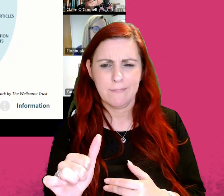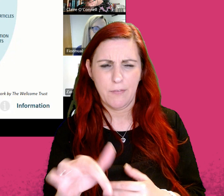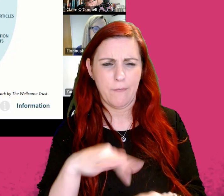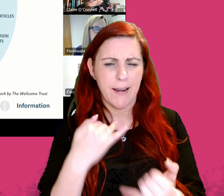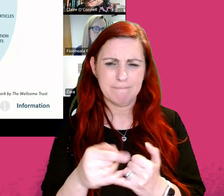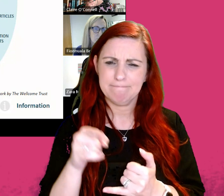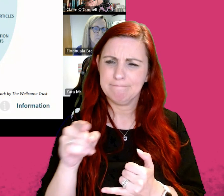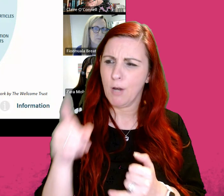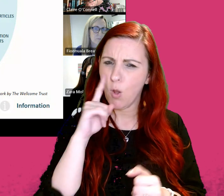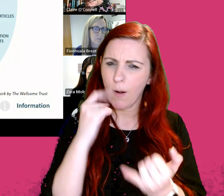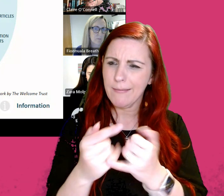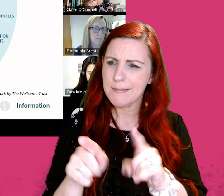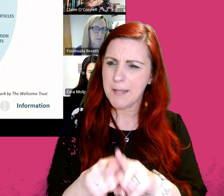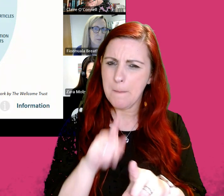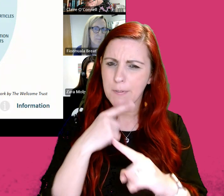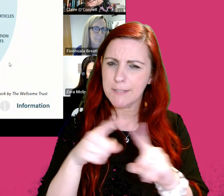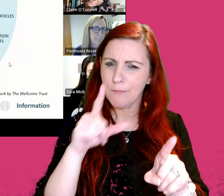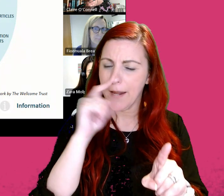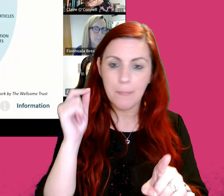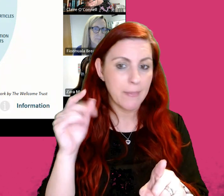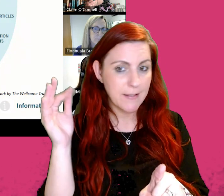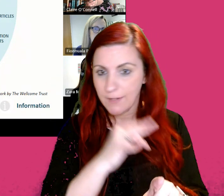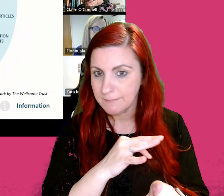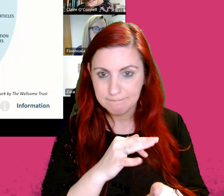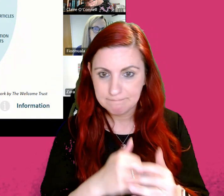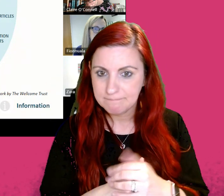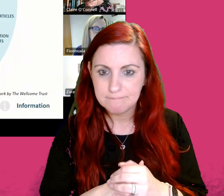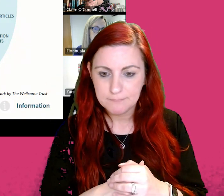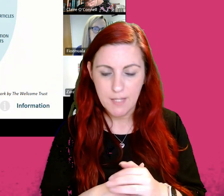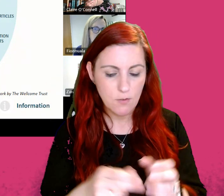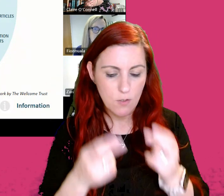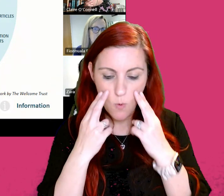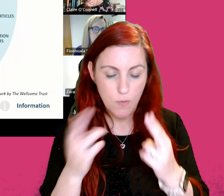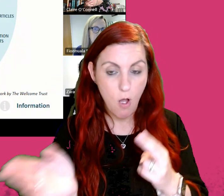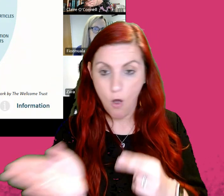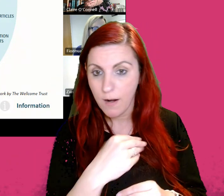with the kind of more engagement stuff on the outside you know all very important but we're